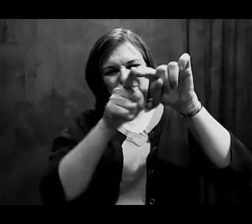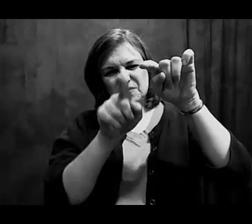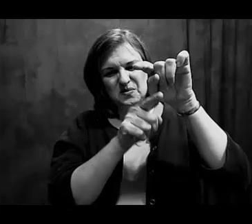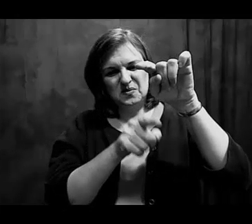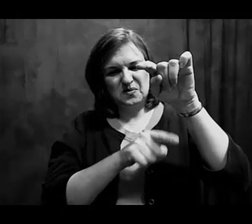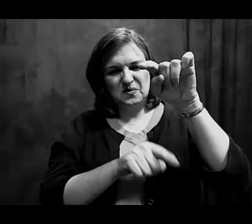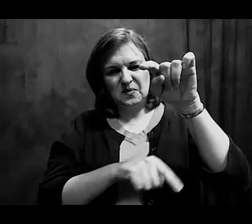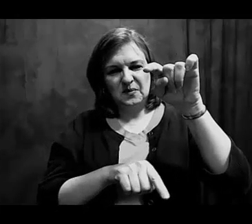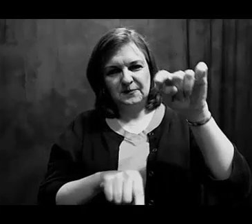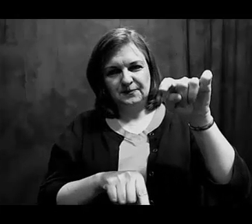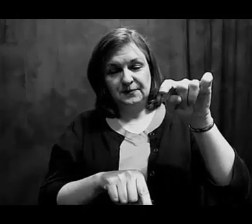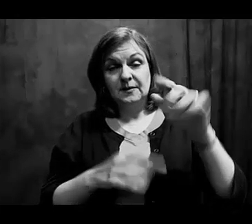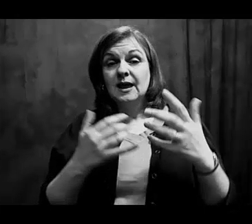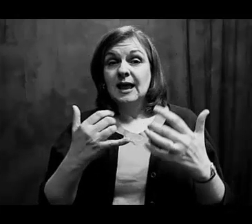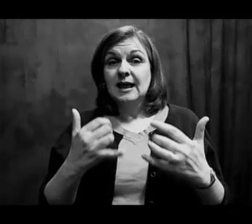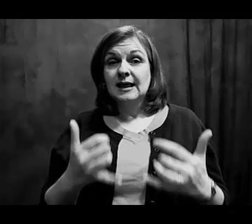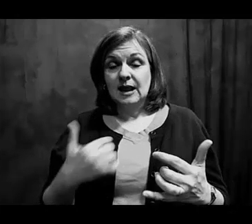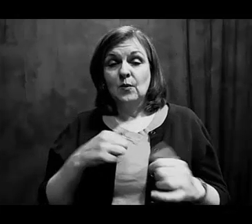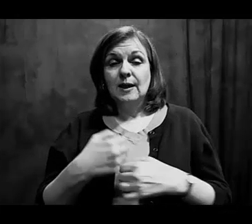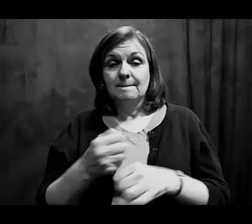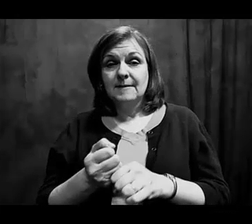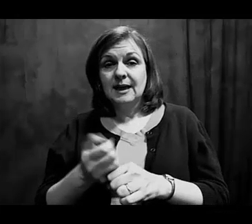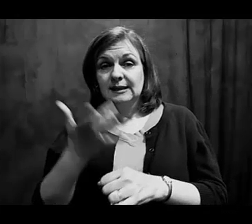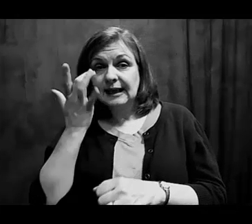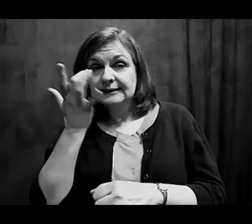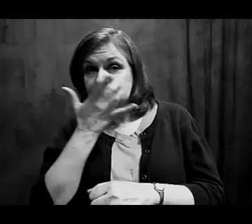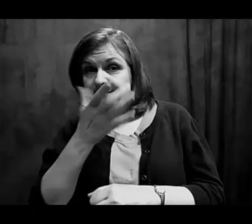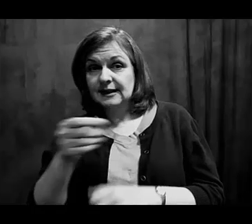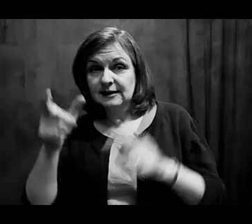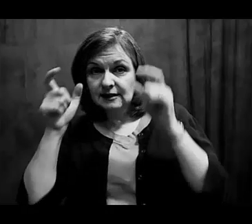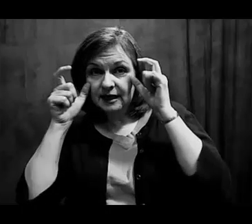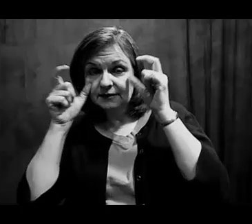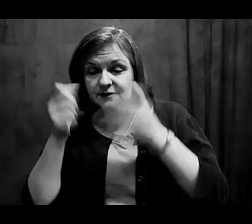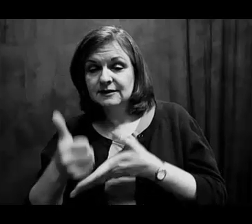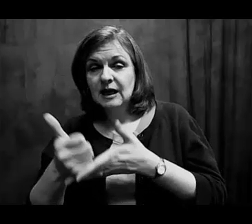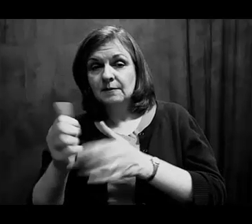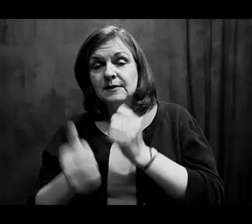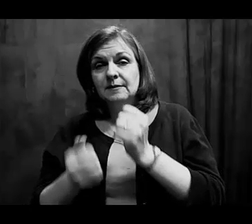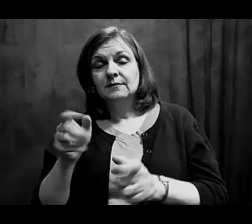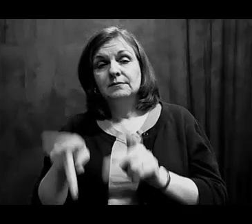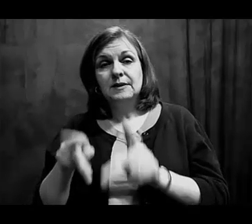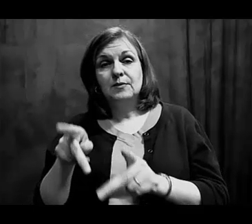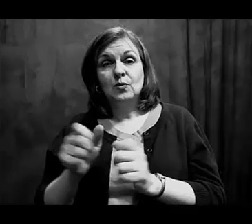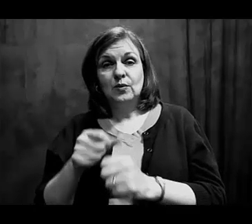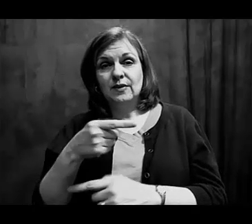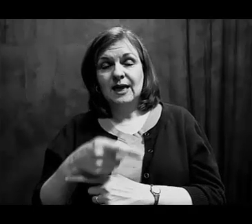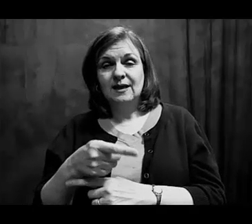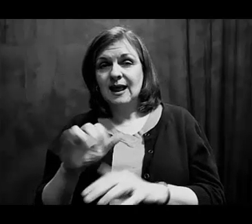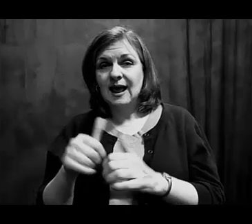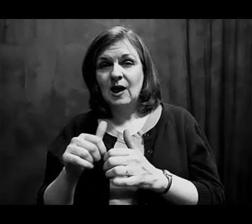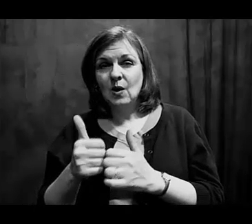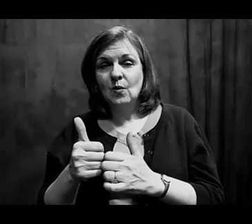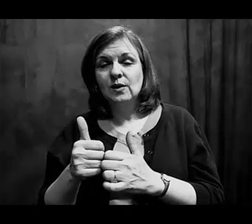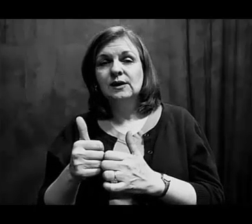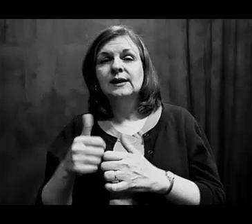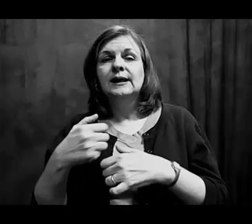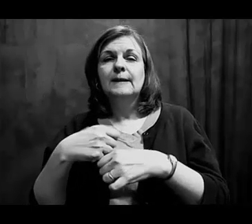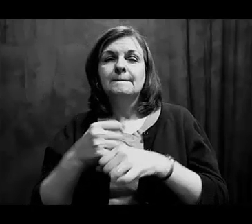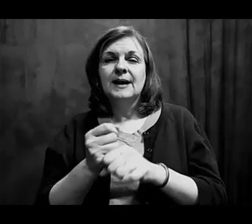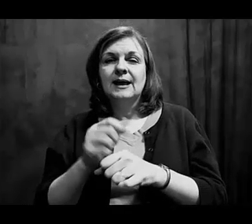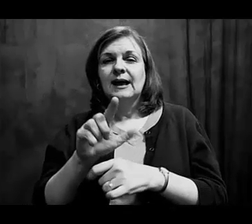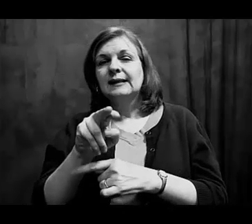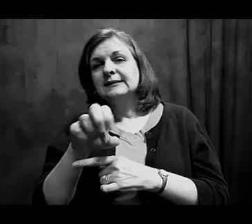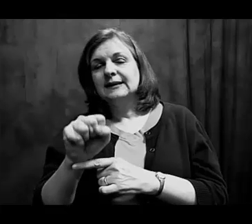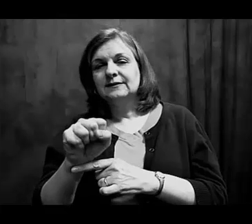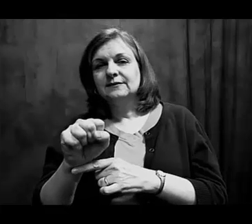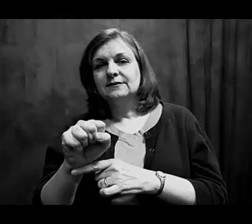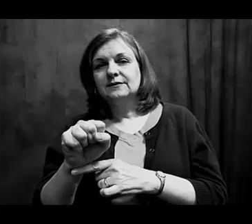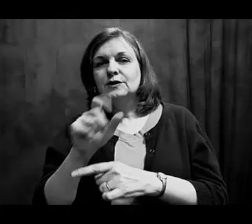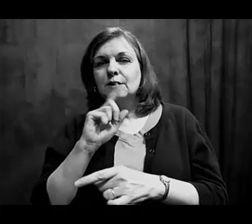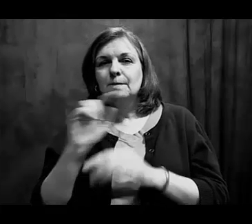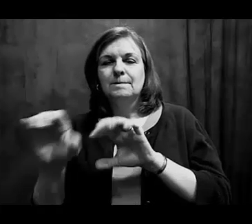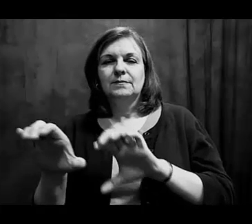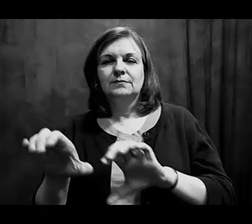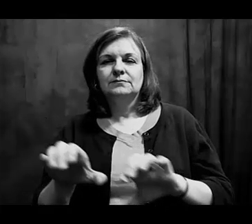and they can actually now make glasses and contacts that will help individuals with this by grinding the lenses to counter that